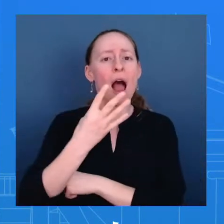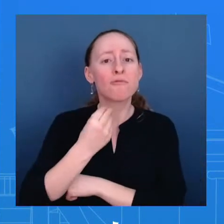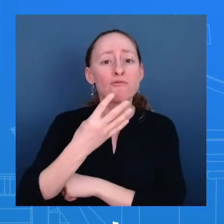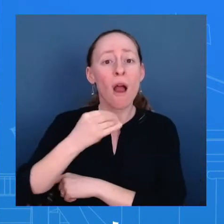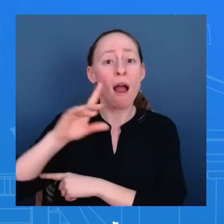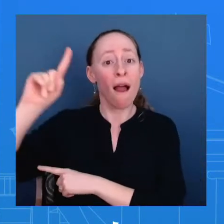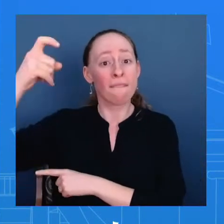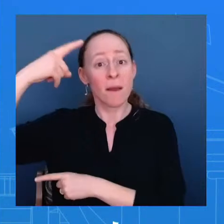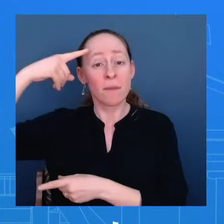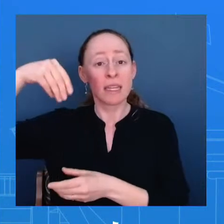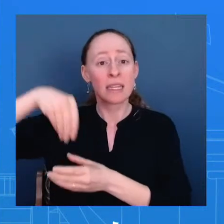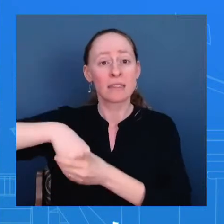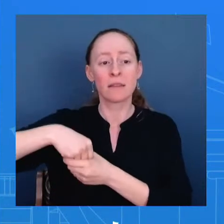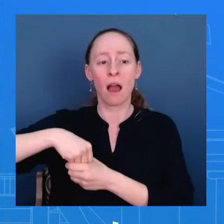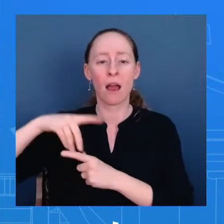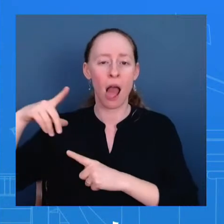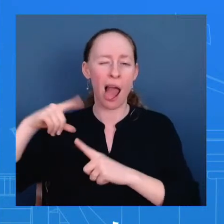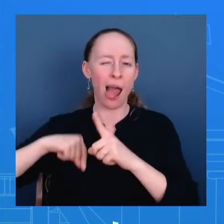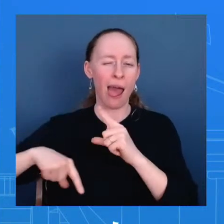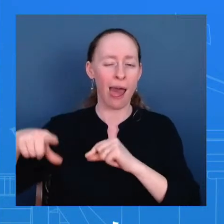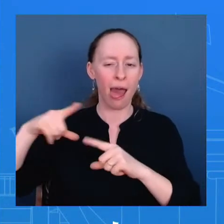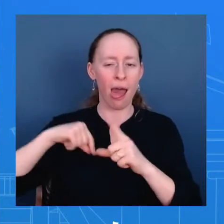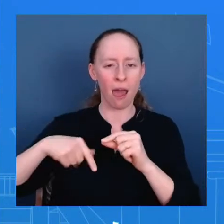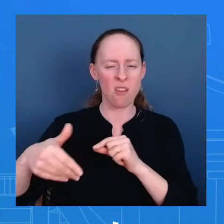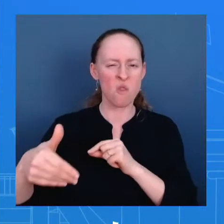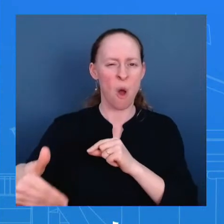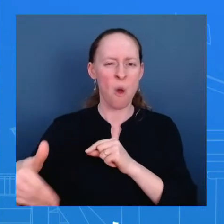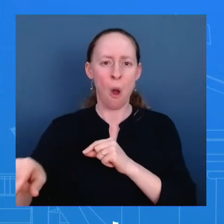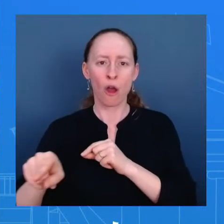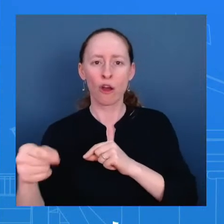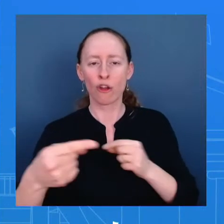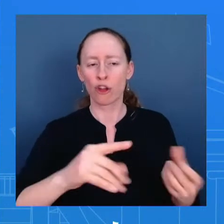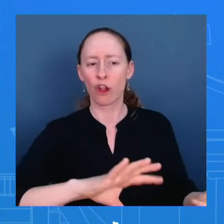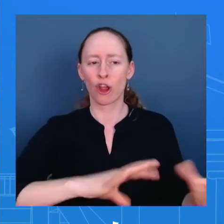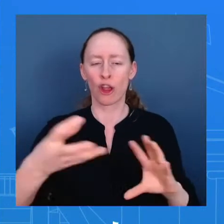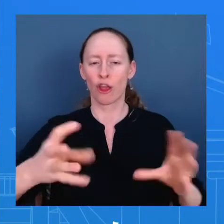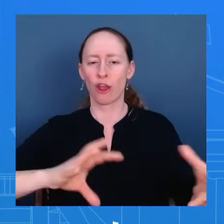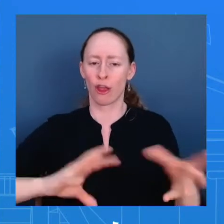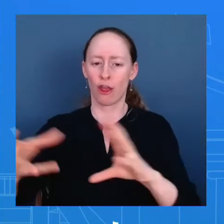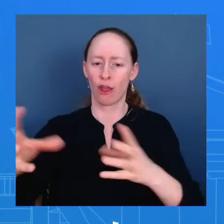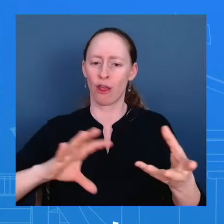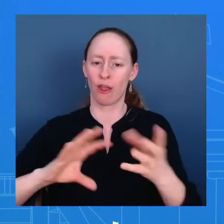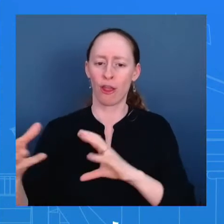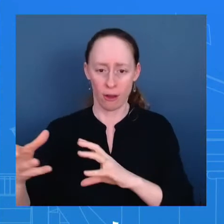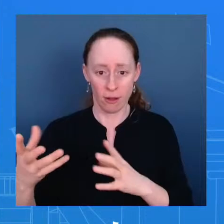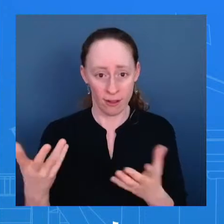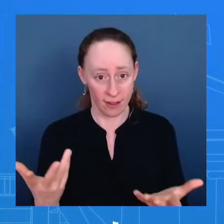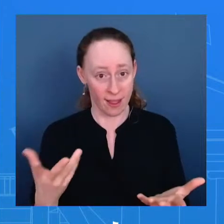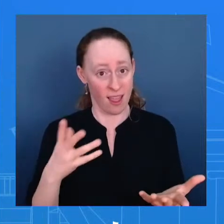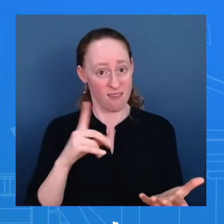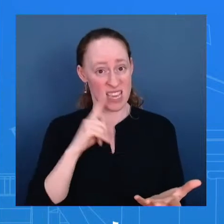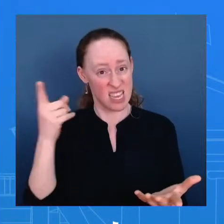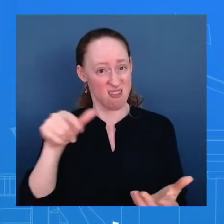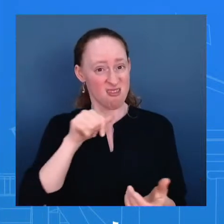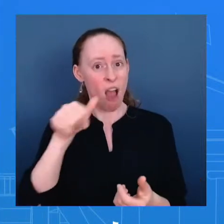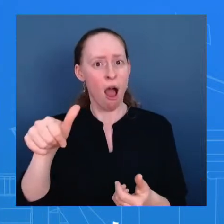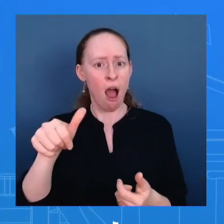from cracking down on what is essentially aiding a famine? Ms. Jean-Pierre: So, look, a couple of things.